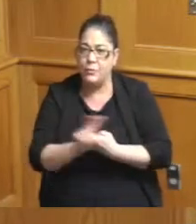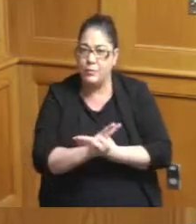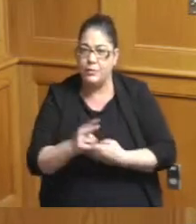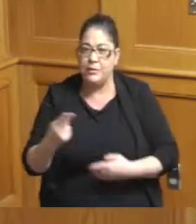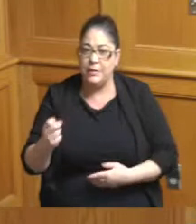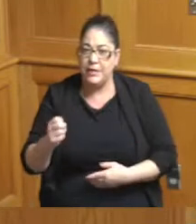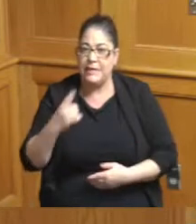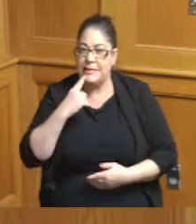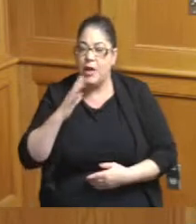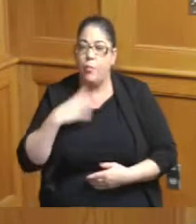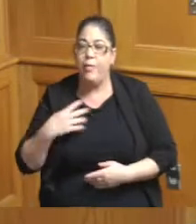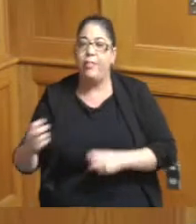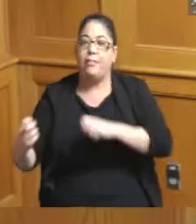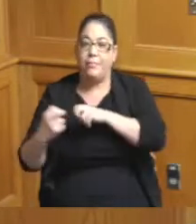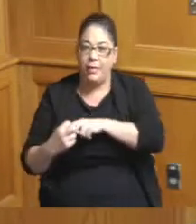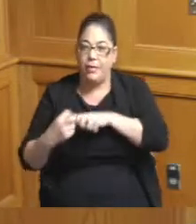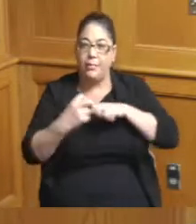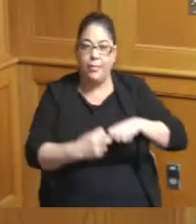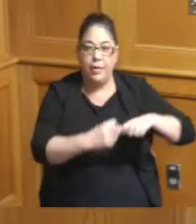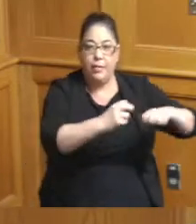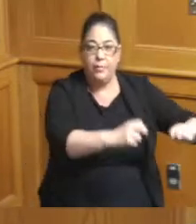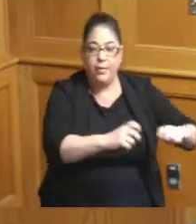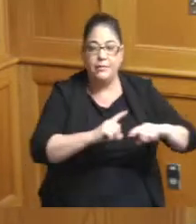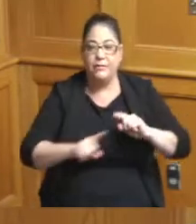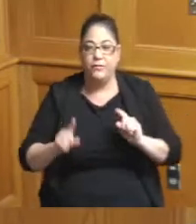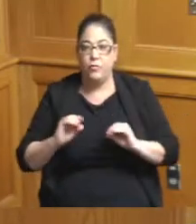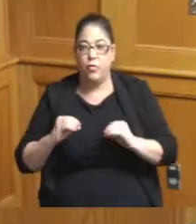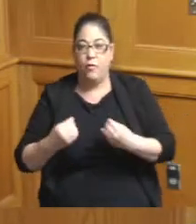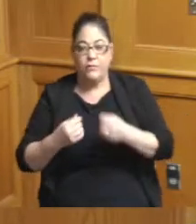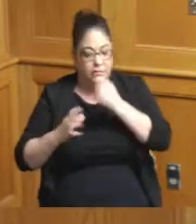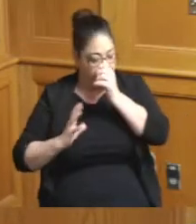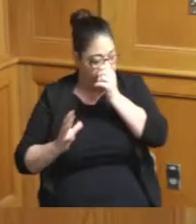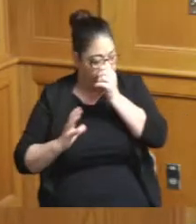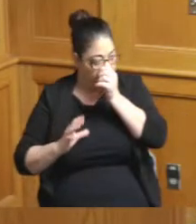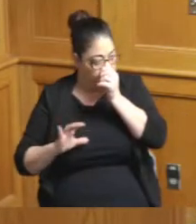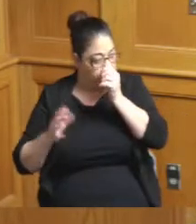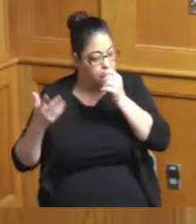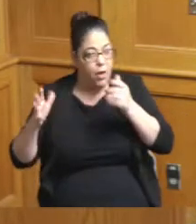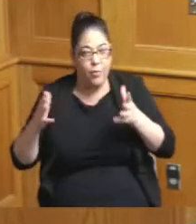each individual office and all of that I know they already have the numbers because I've seen them